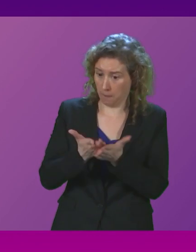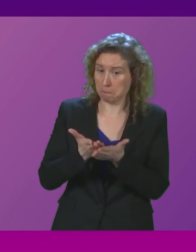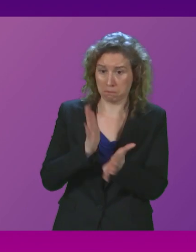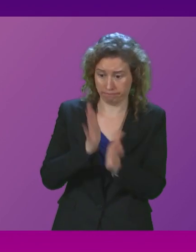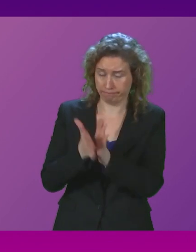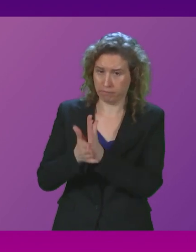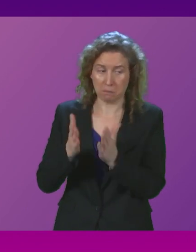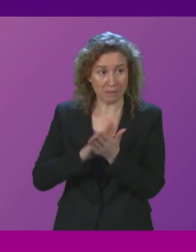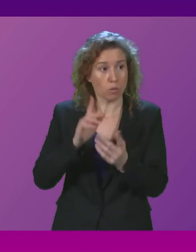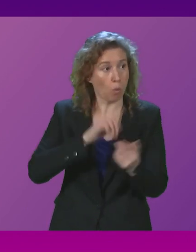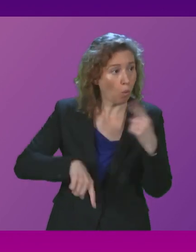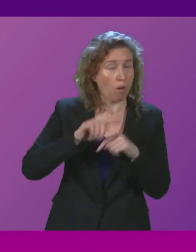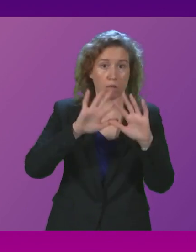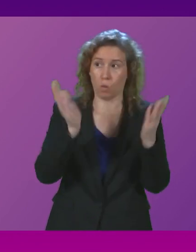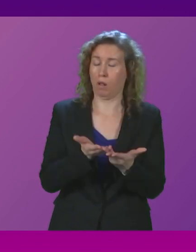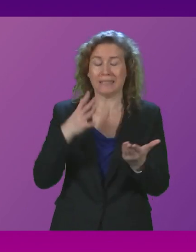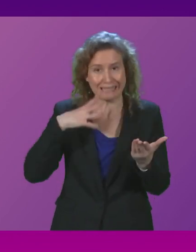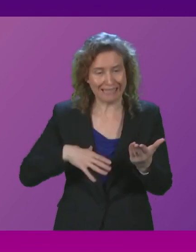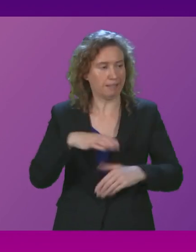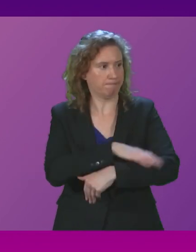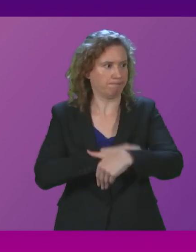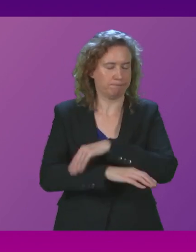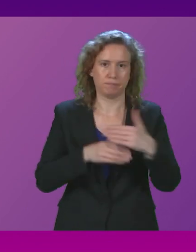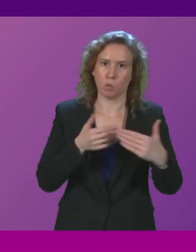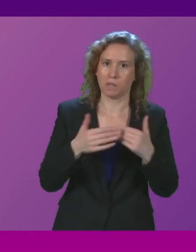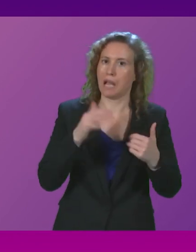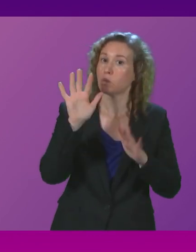need for all countries to act on it.